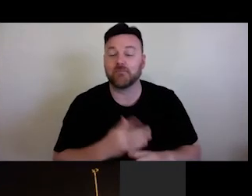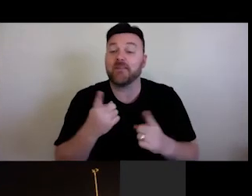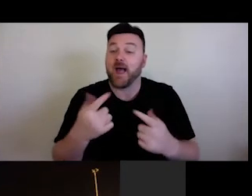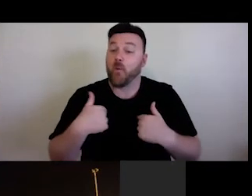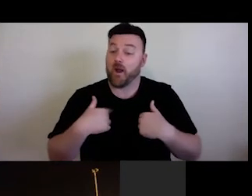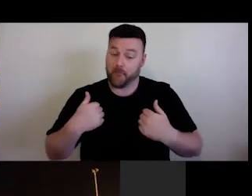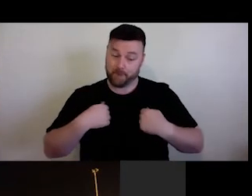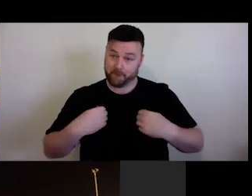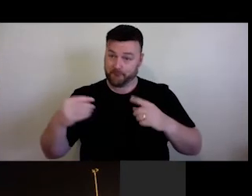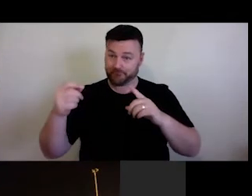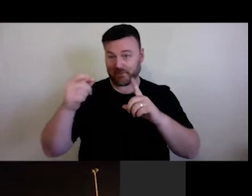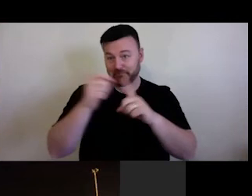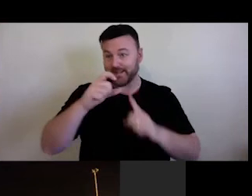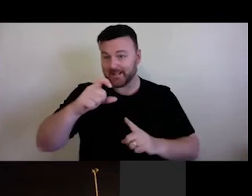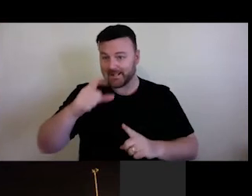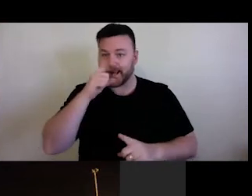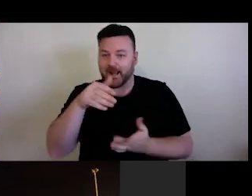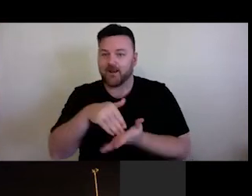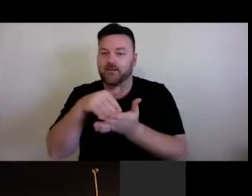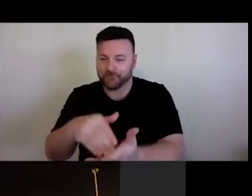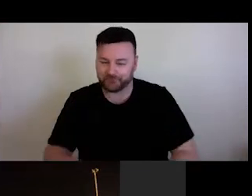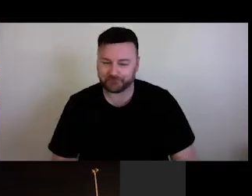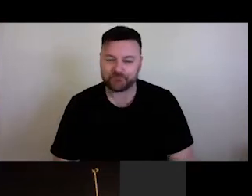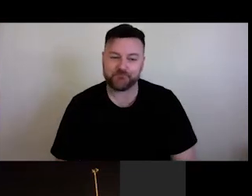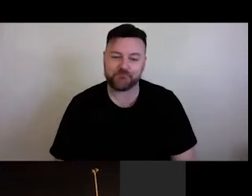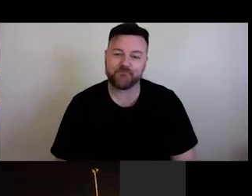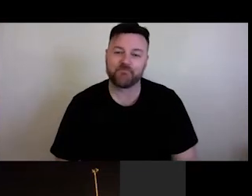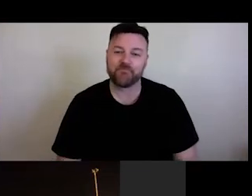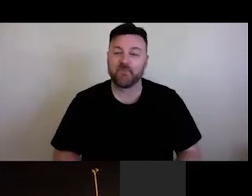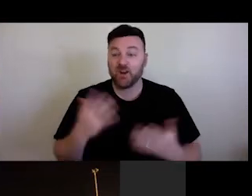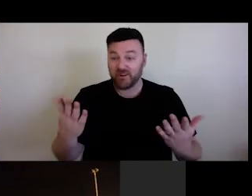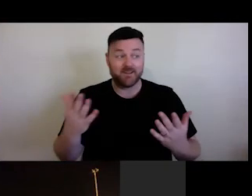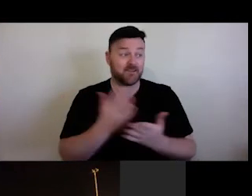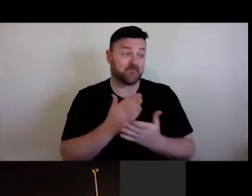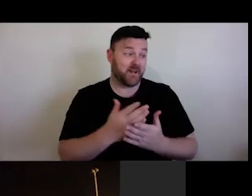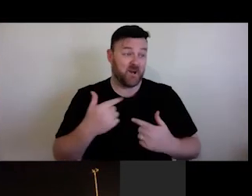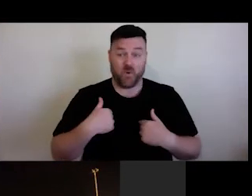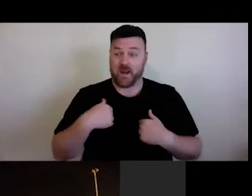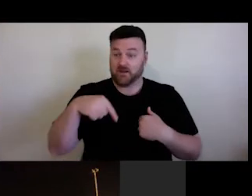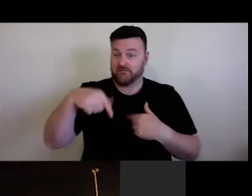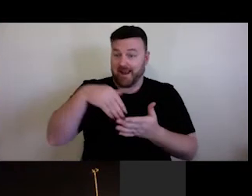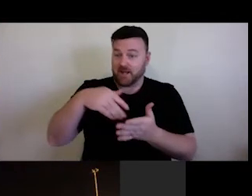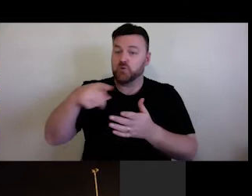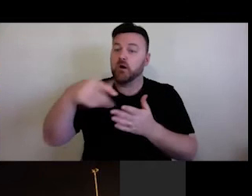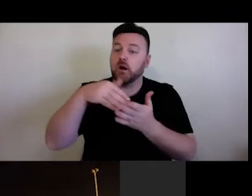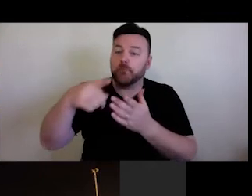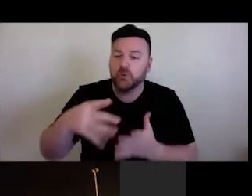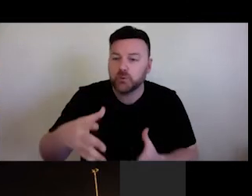is that here today, the goal here is that we can kind of help fast-track your learning a little bit. Streaming can be such a big topic